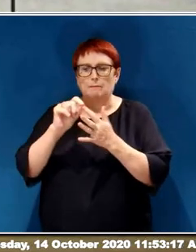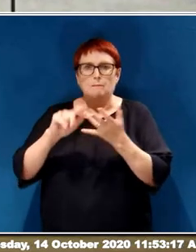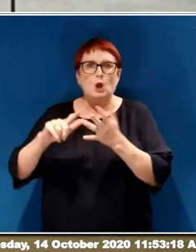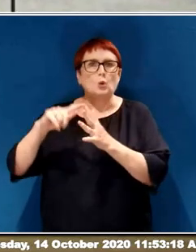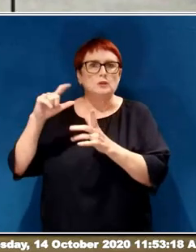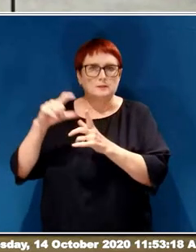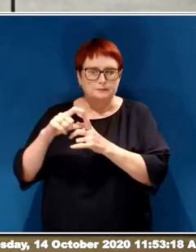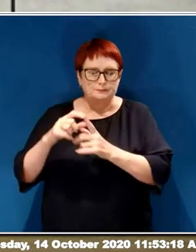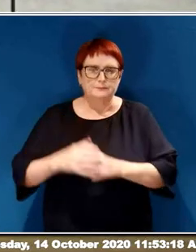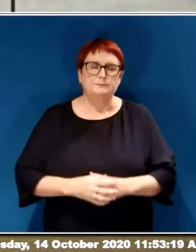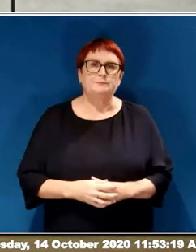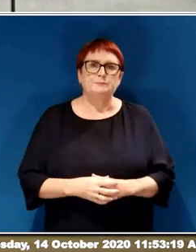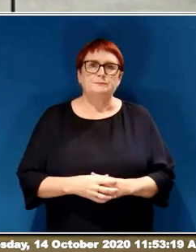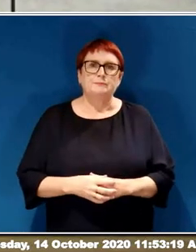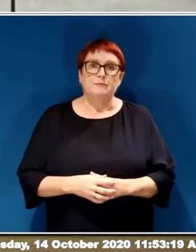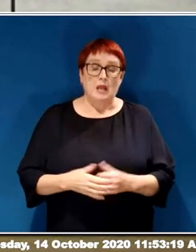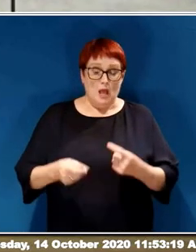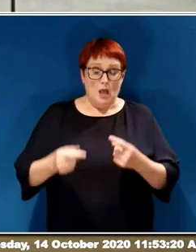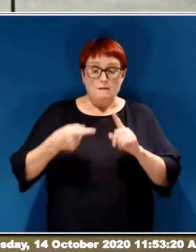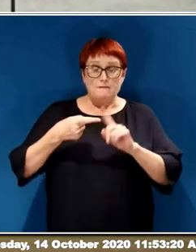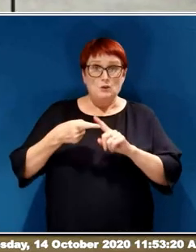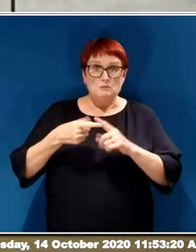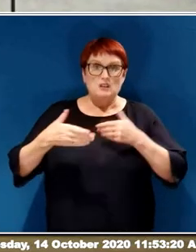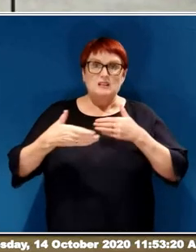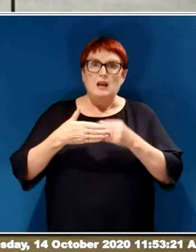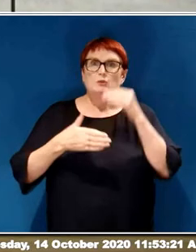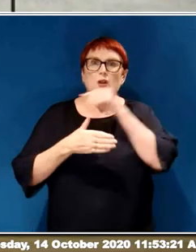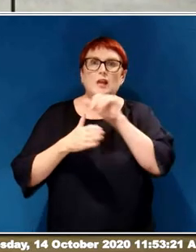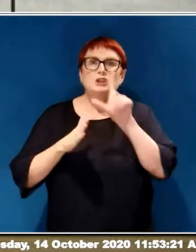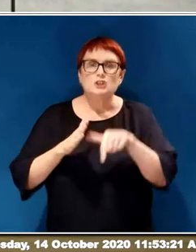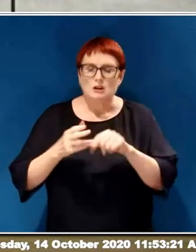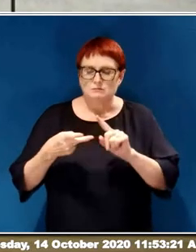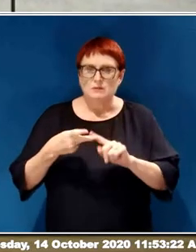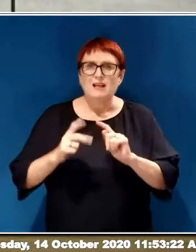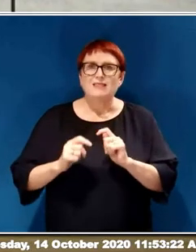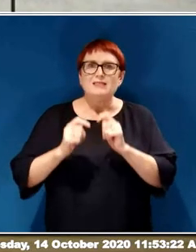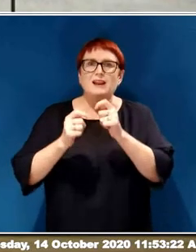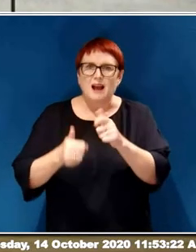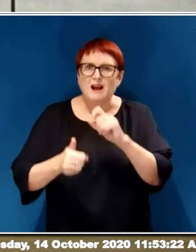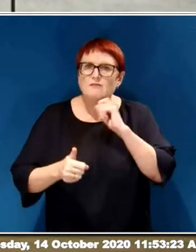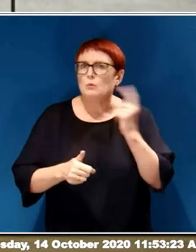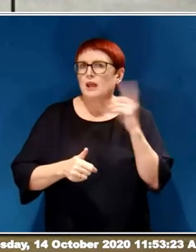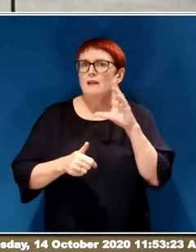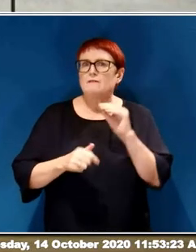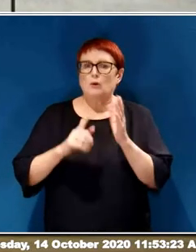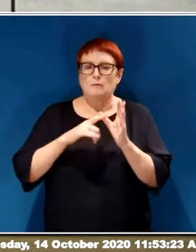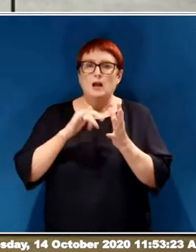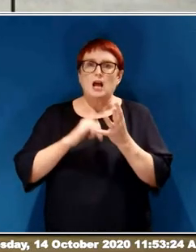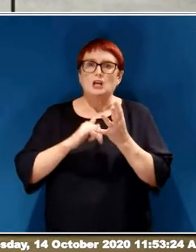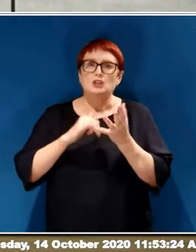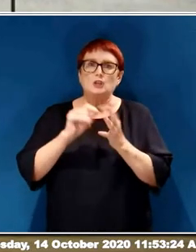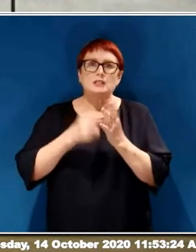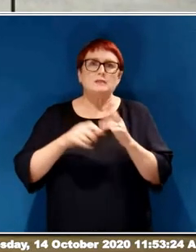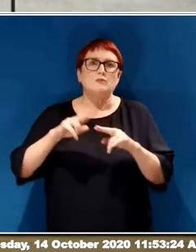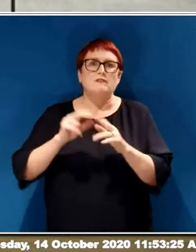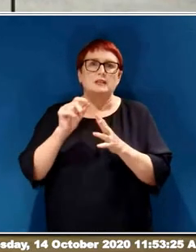Before I formally call Dr de Bruin, I'm grateful to Commissioner Galbally who